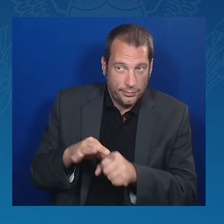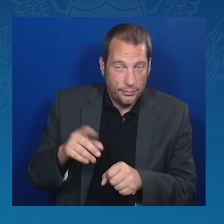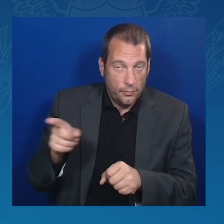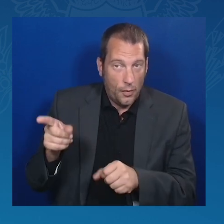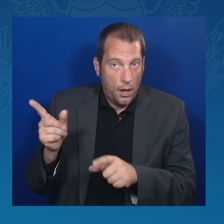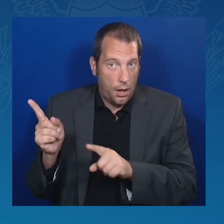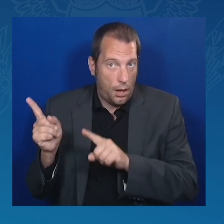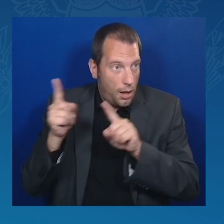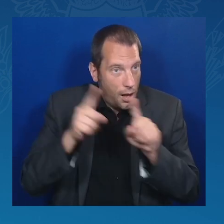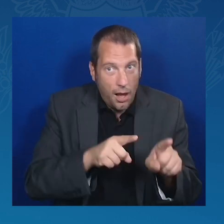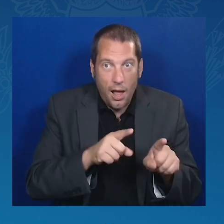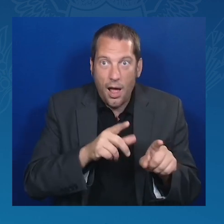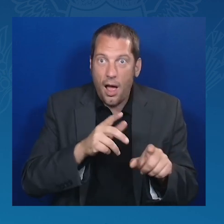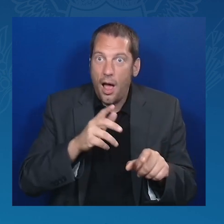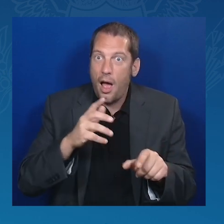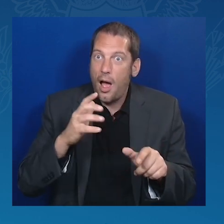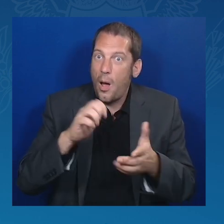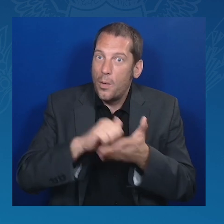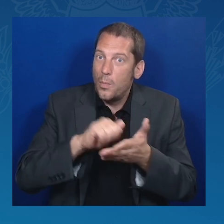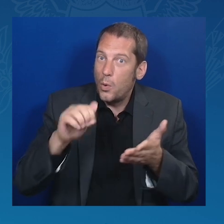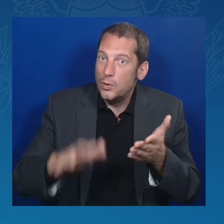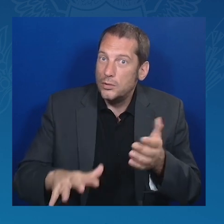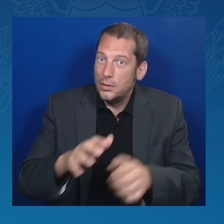no President has no Vice President before Kamala.